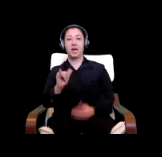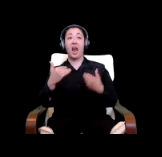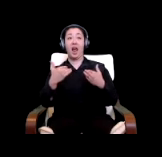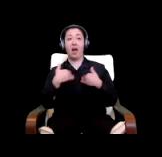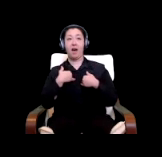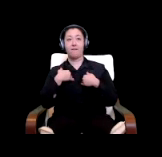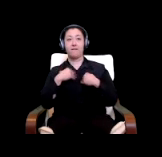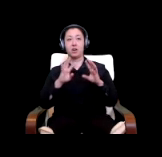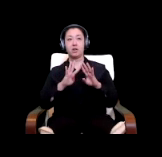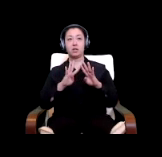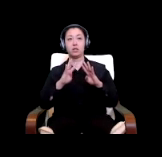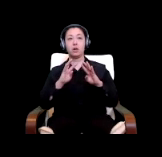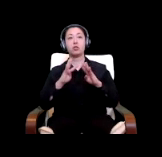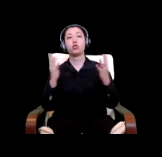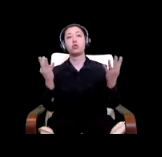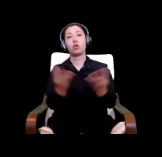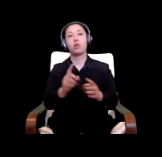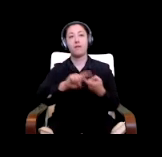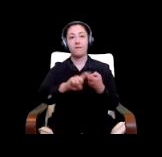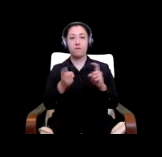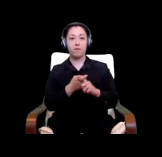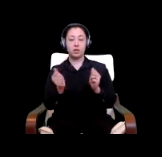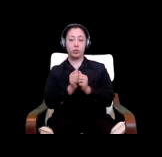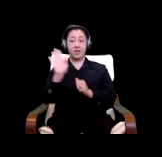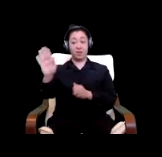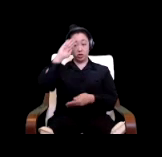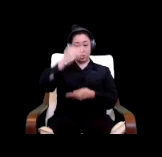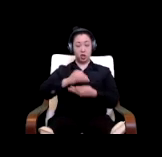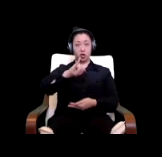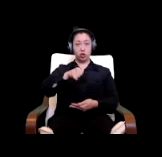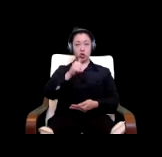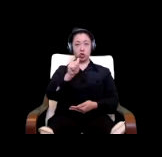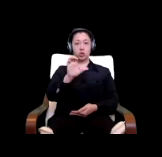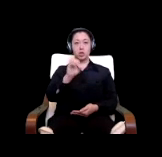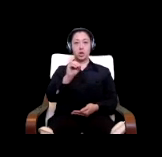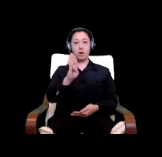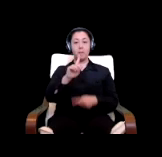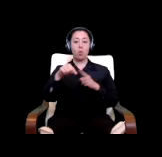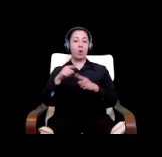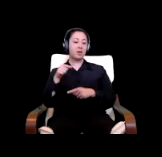Jacob when he was in school and so there were about five or six students in their son's